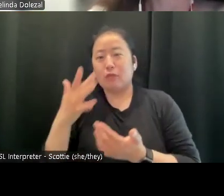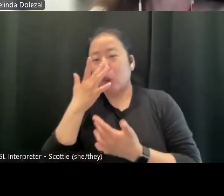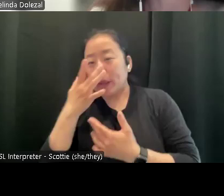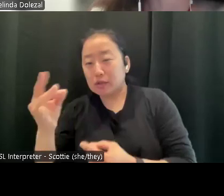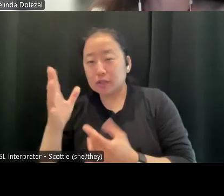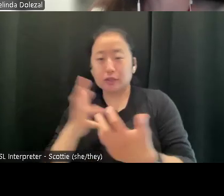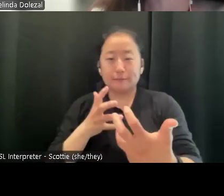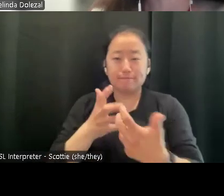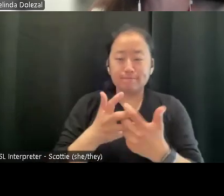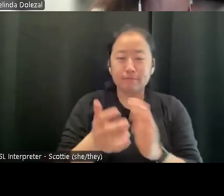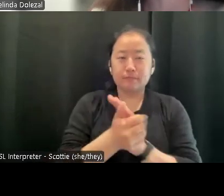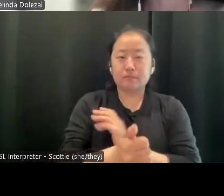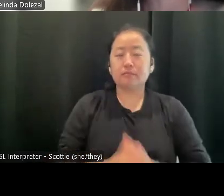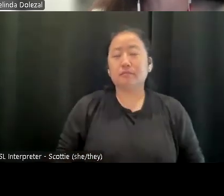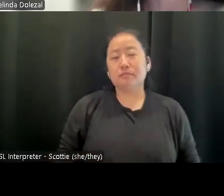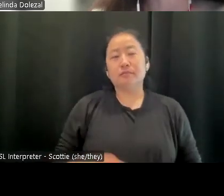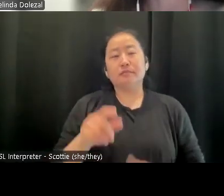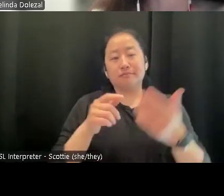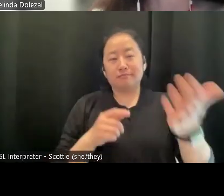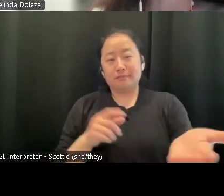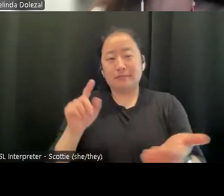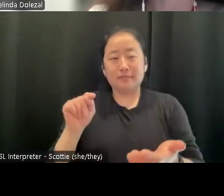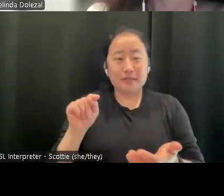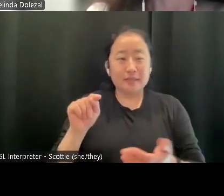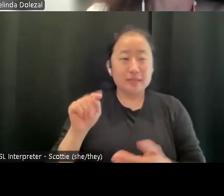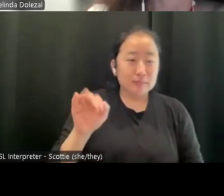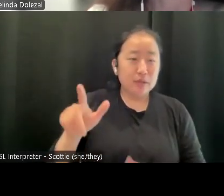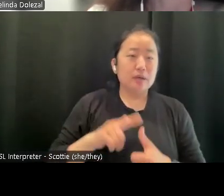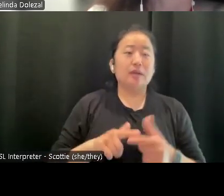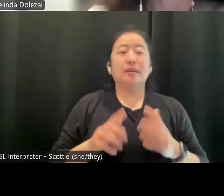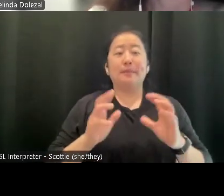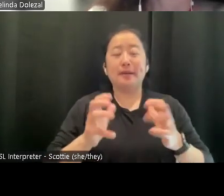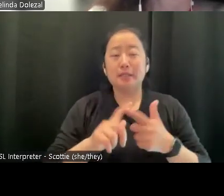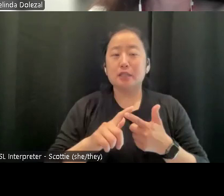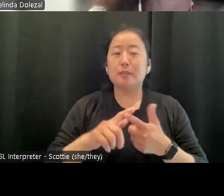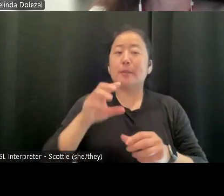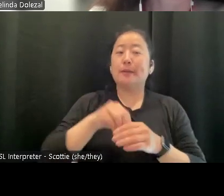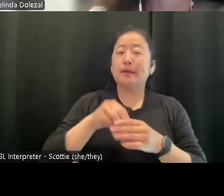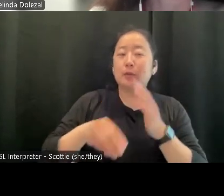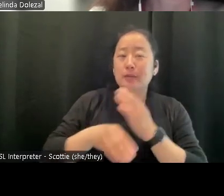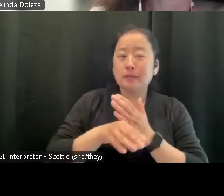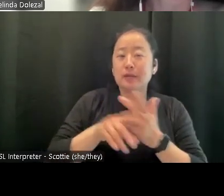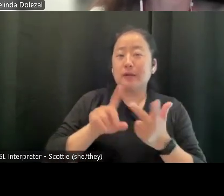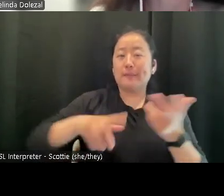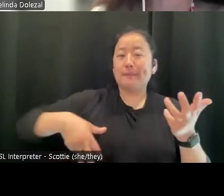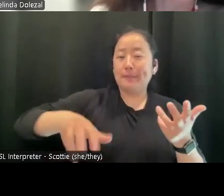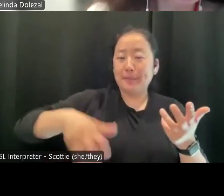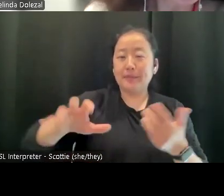This includes T-ball, basketball, indoor soccer and Boling. Participants can choose the sport that appeals most to them and join in on the fun.